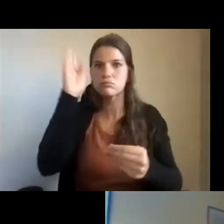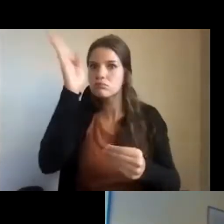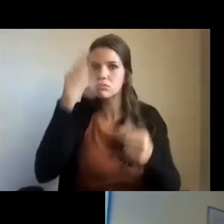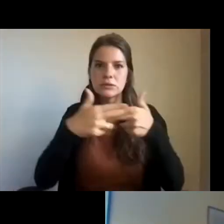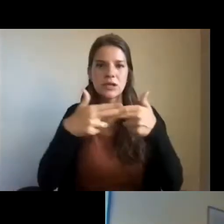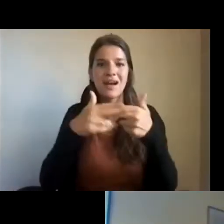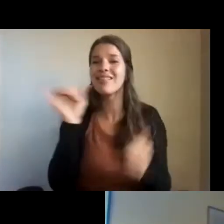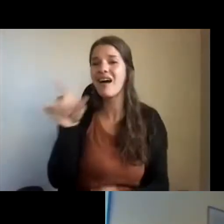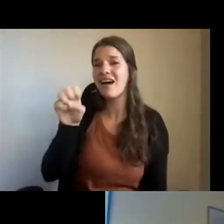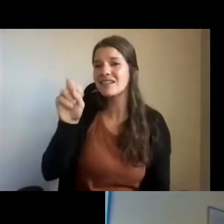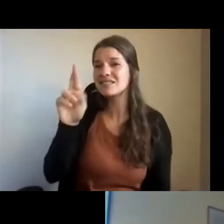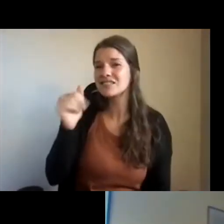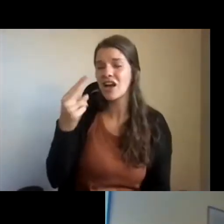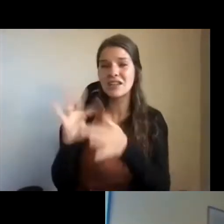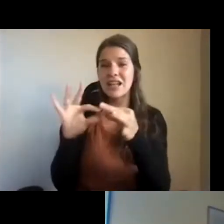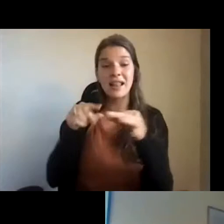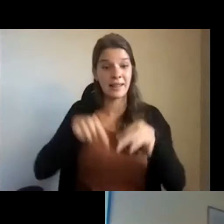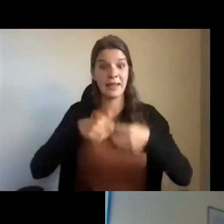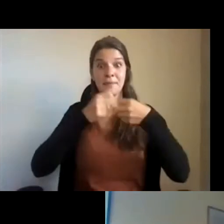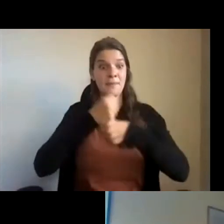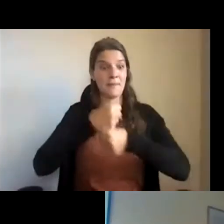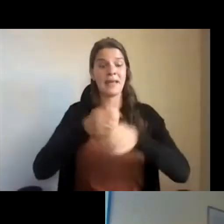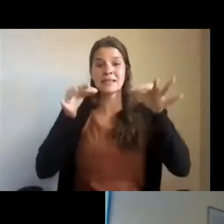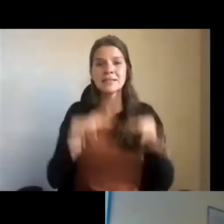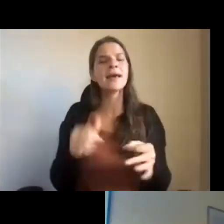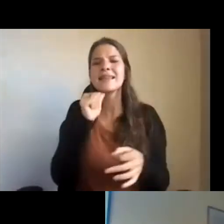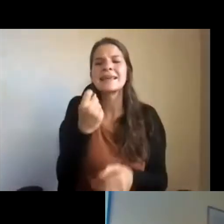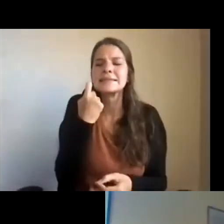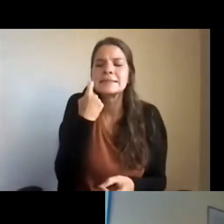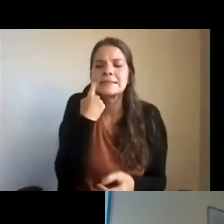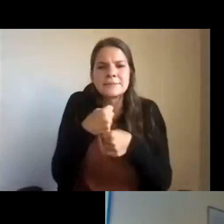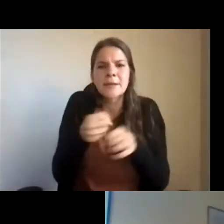said this has been a decision that's a long time coming. The entire Senior Leadership